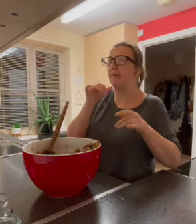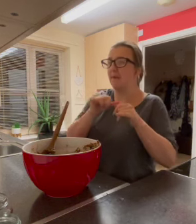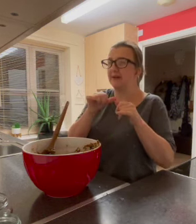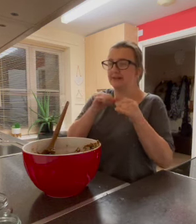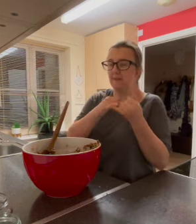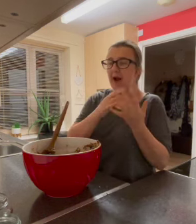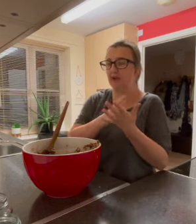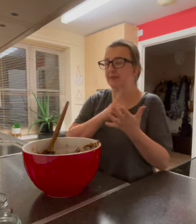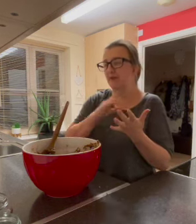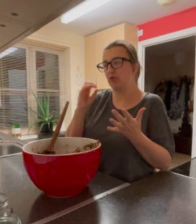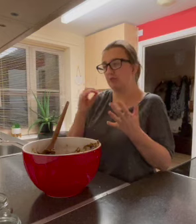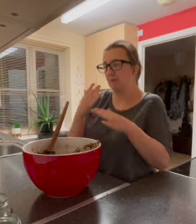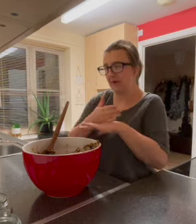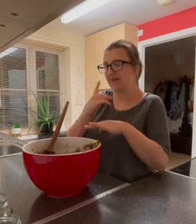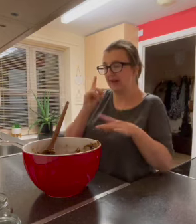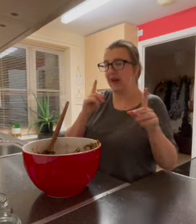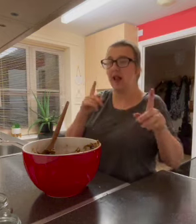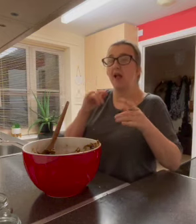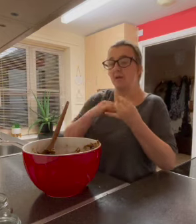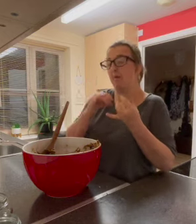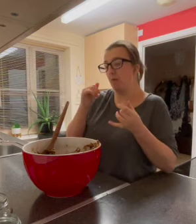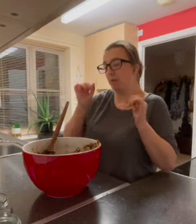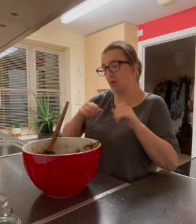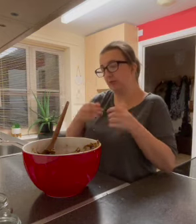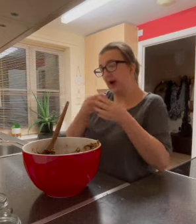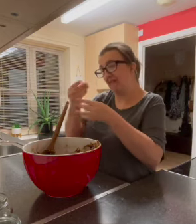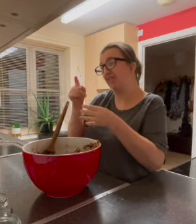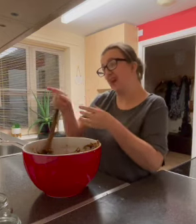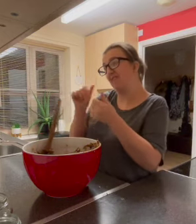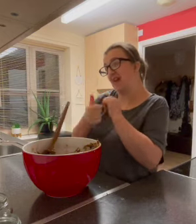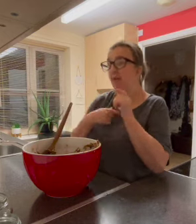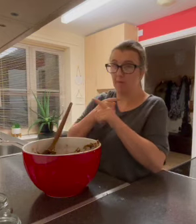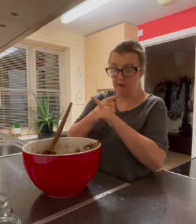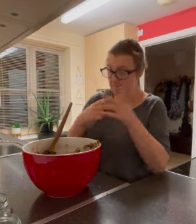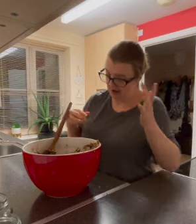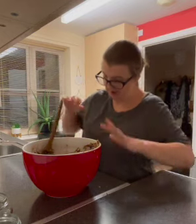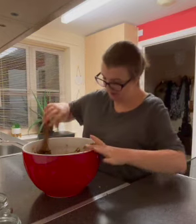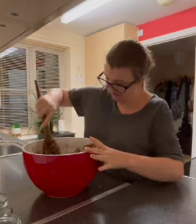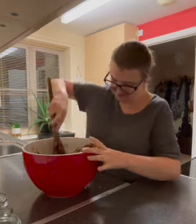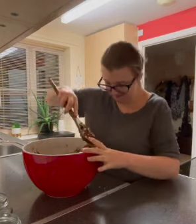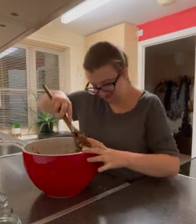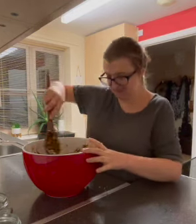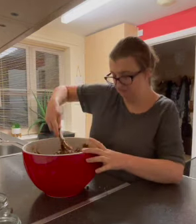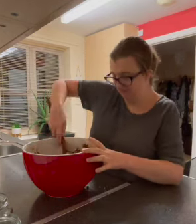Actually September would be better because I going to be busy in October. So yeah If I do that then I would able to give to this friend that I am talking about.